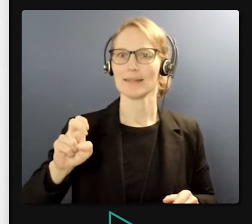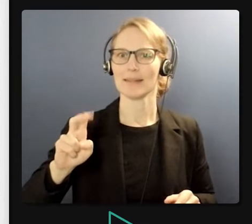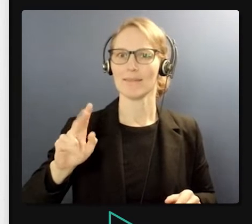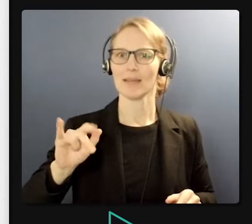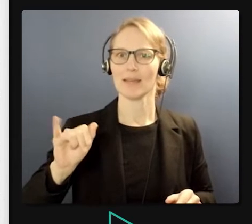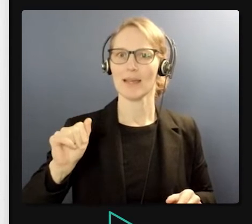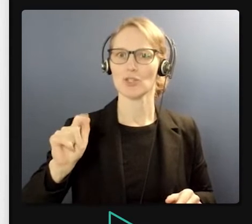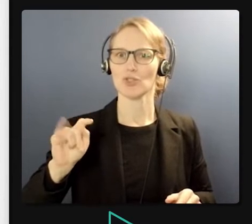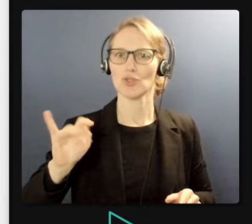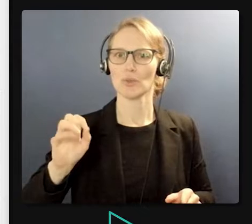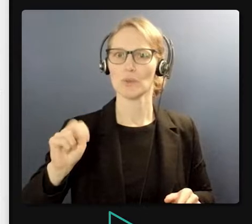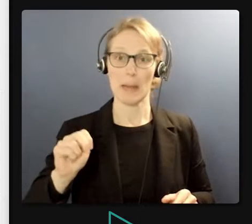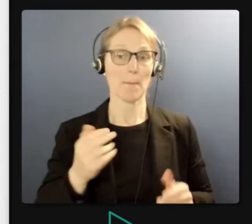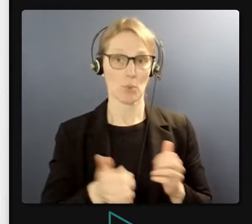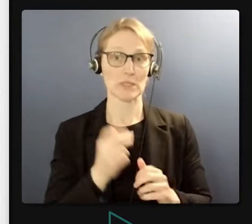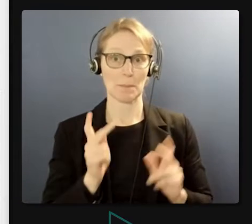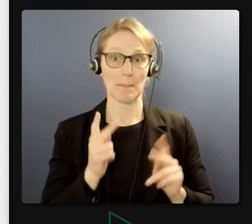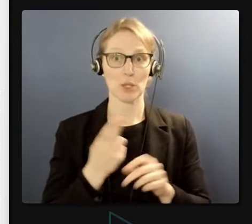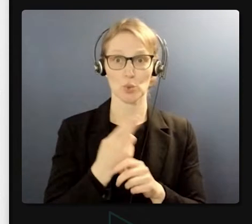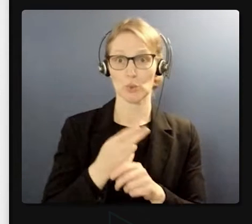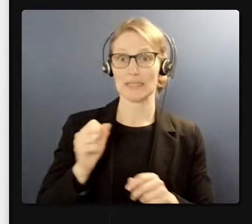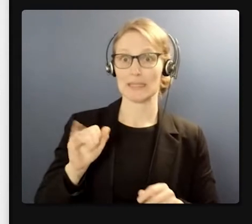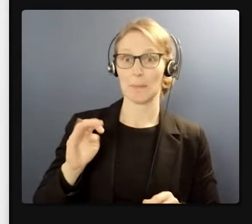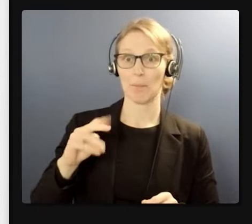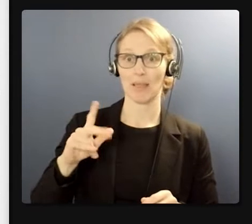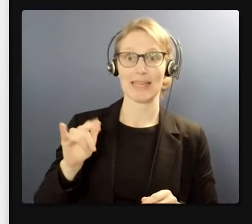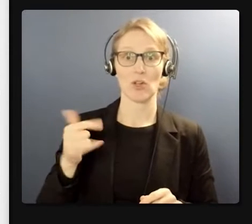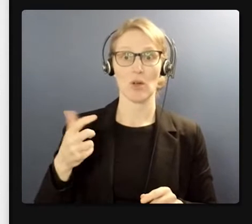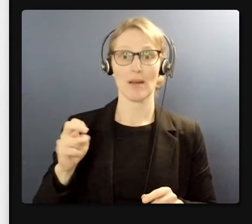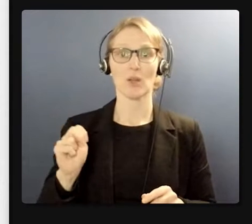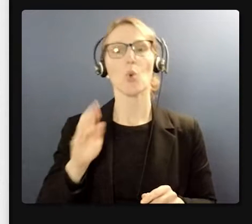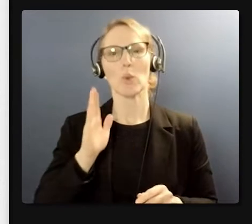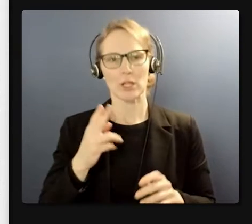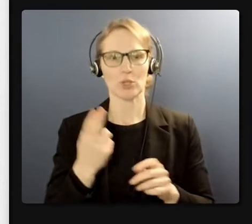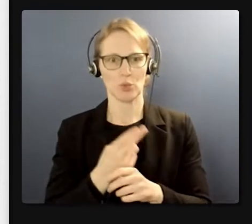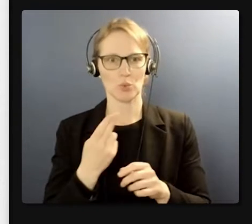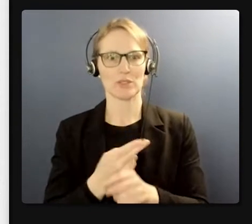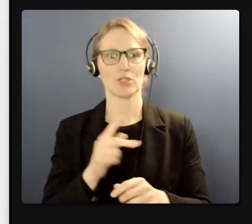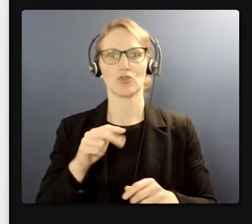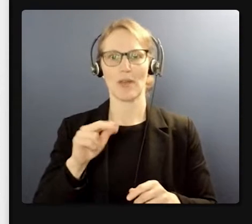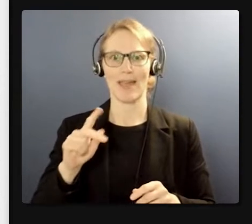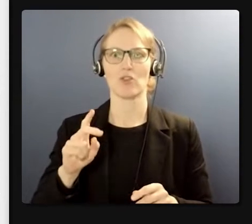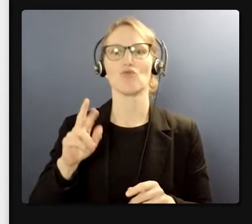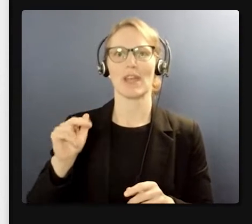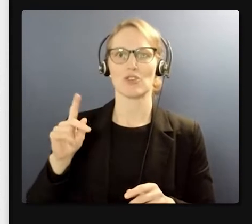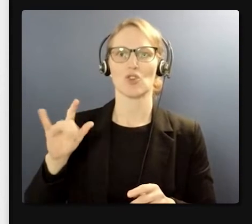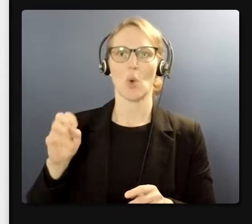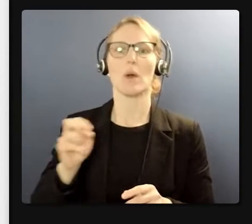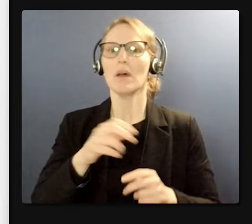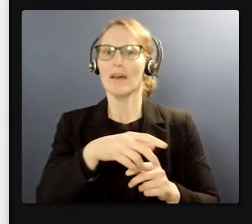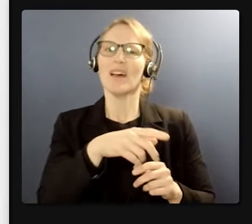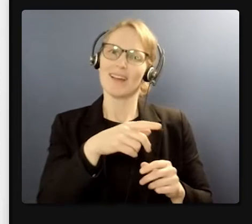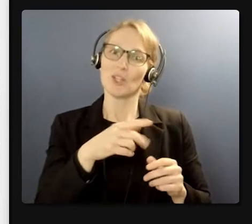Max Deviation is way better because it gives you more control. But I go in more detail, what that means.